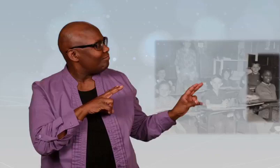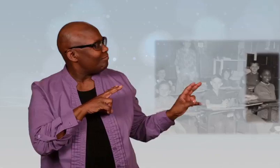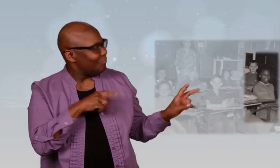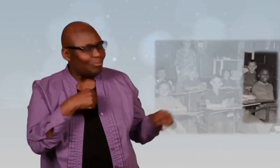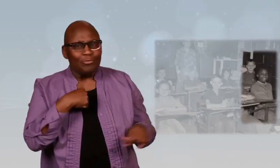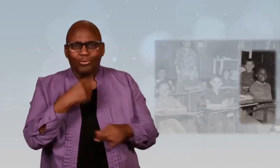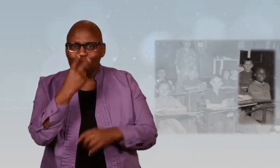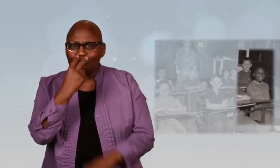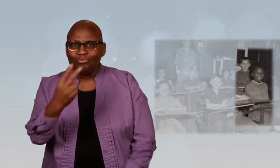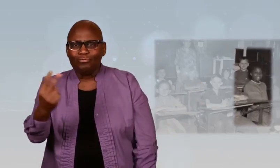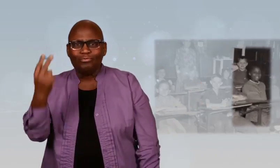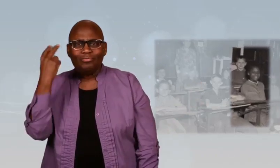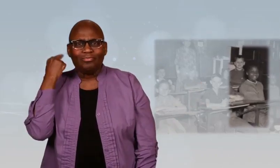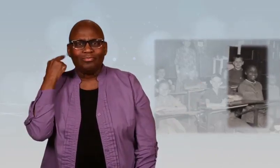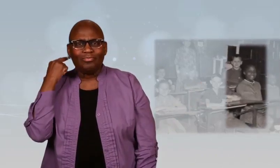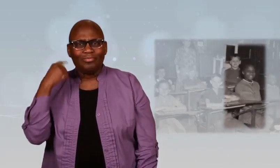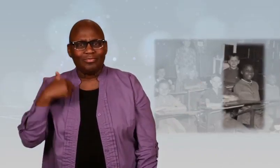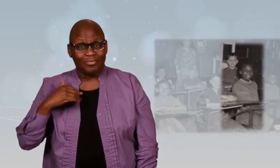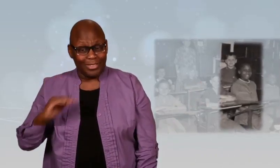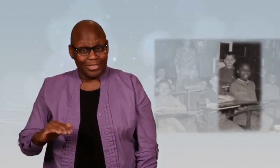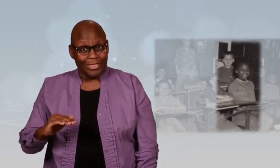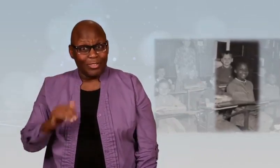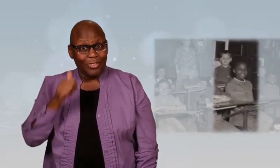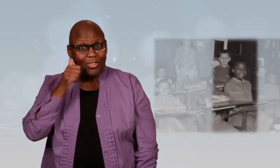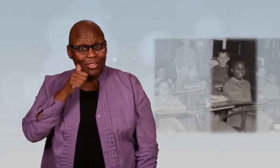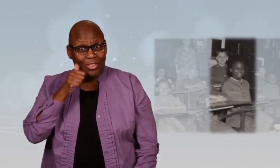Seeing that picture brings back memories of being